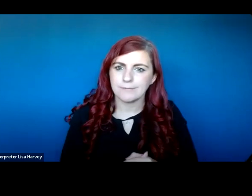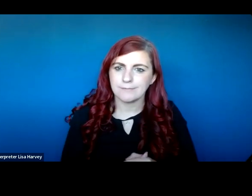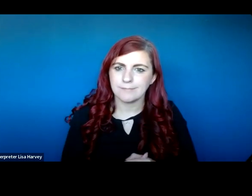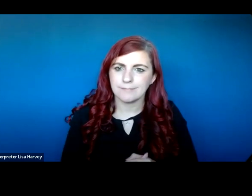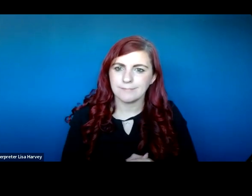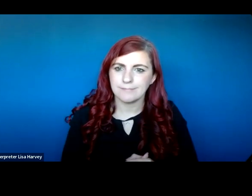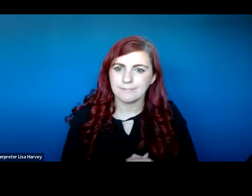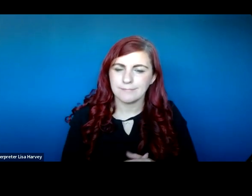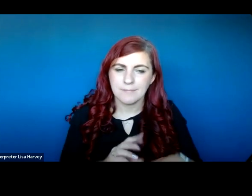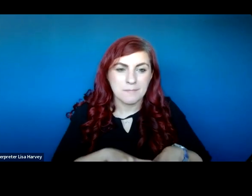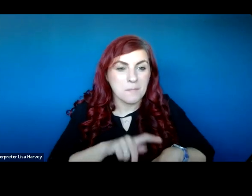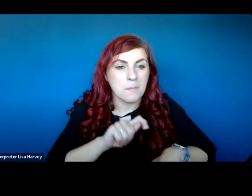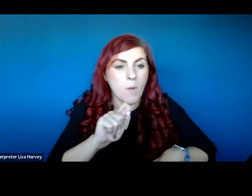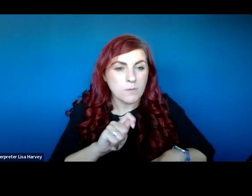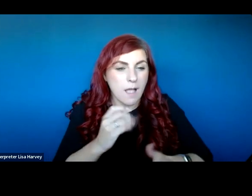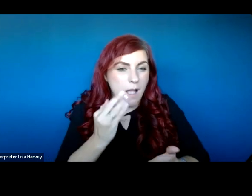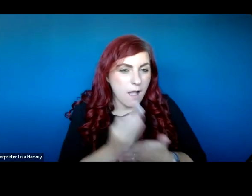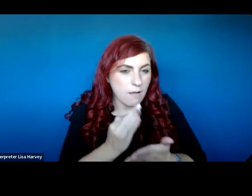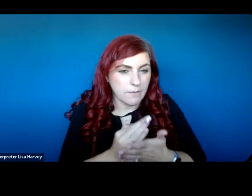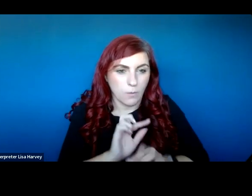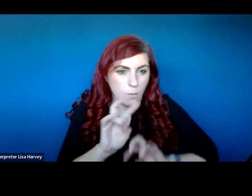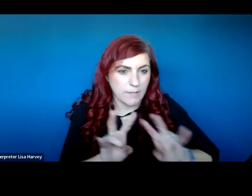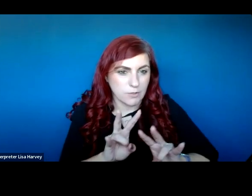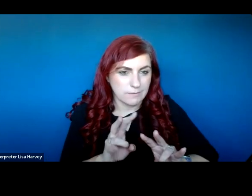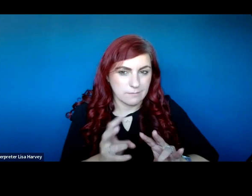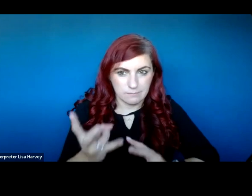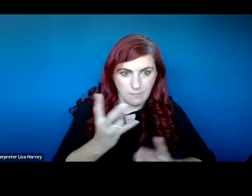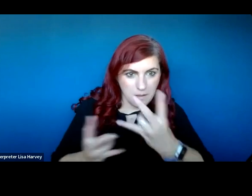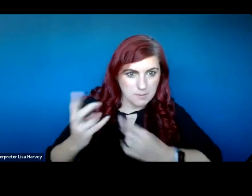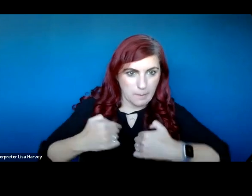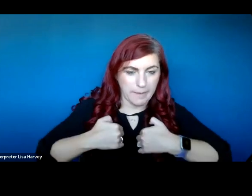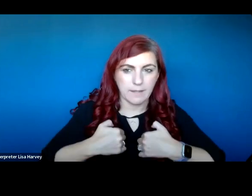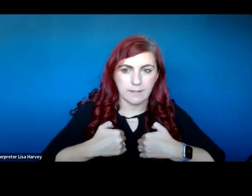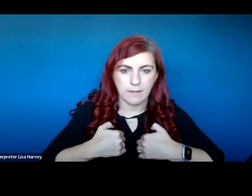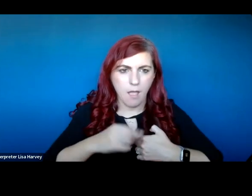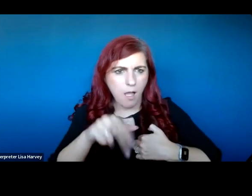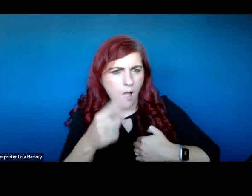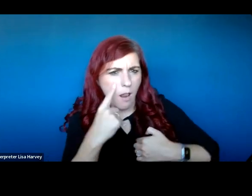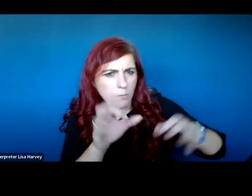The most common question I get asked is: You're looking brilliant, you're looking